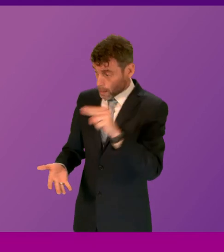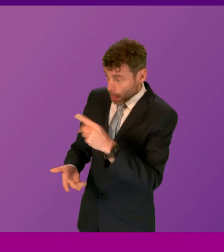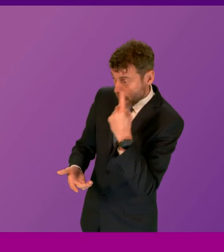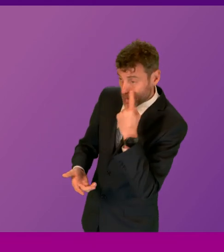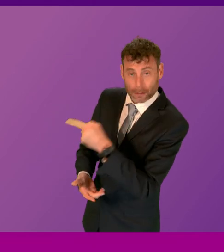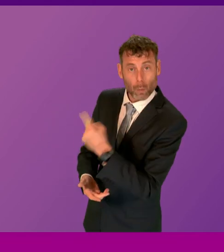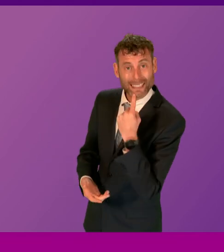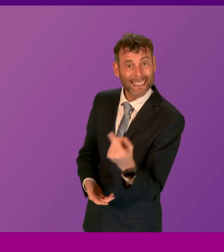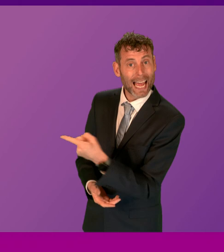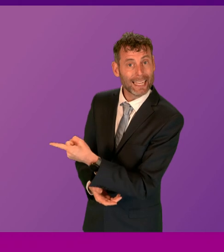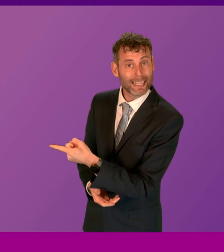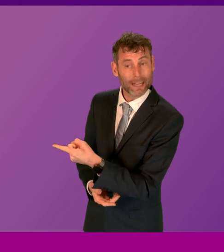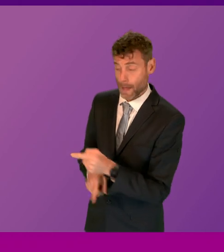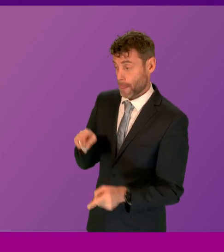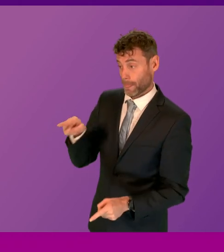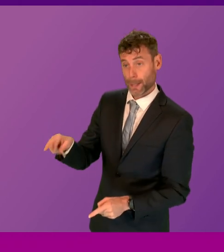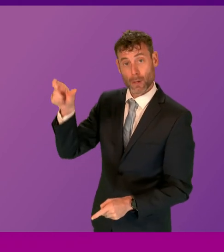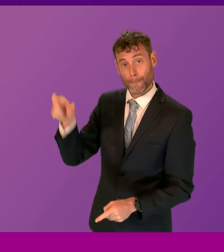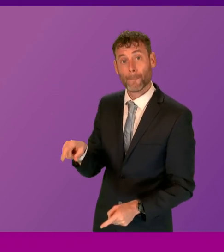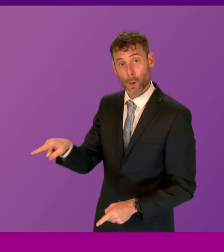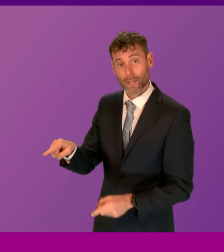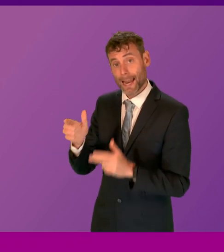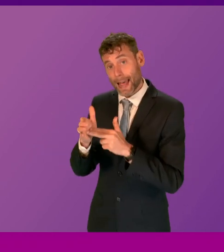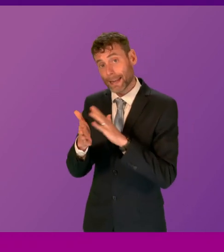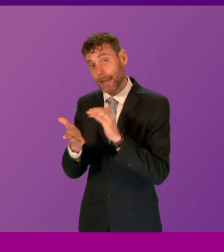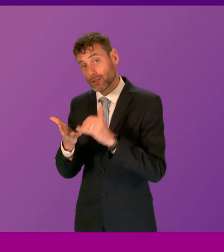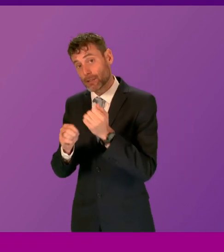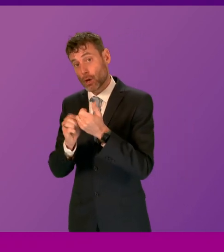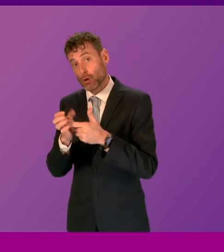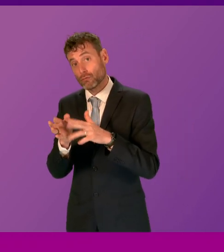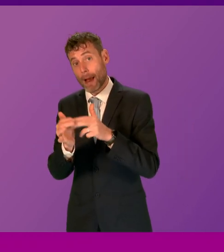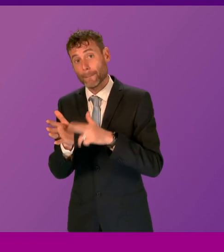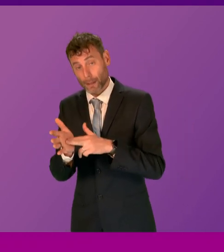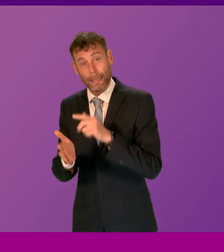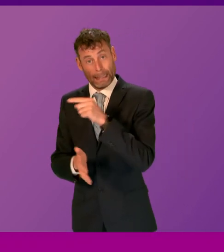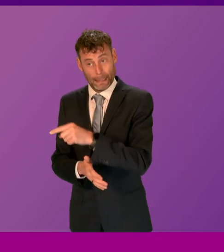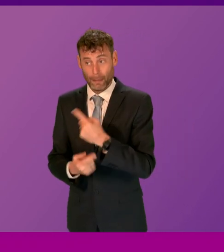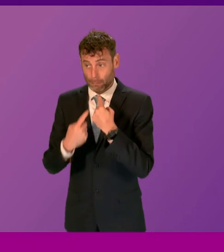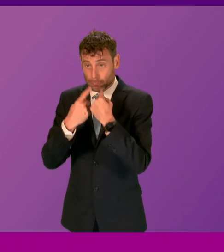The whistleblower in NHS Grampian continued— What?